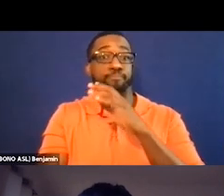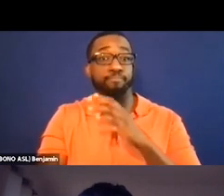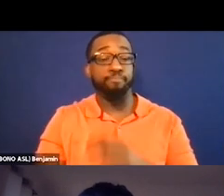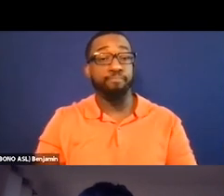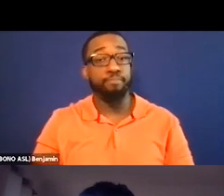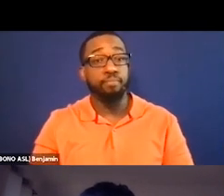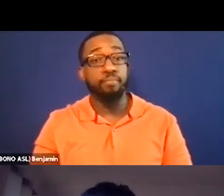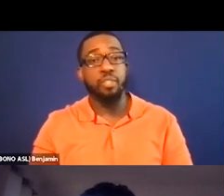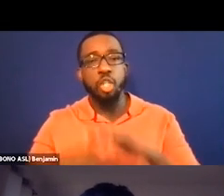Thank you.